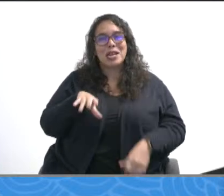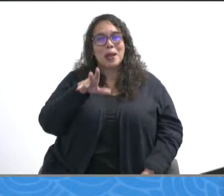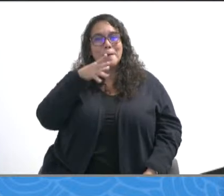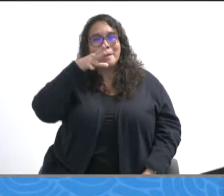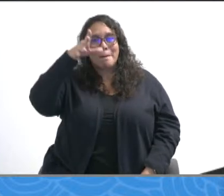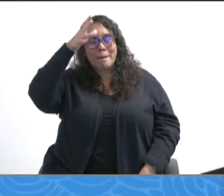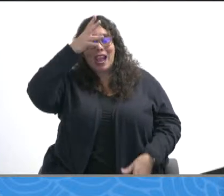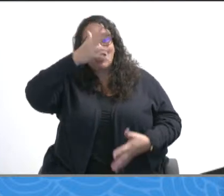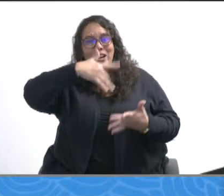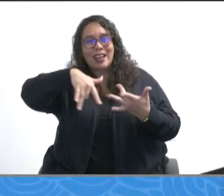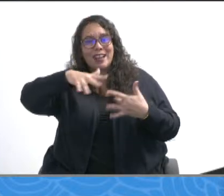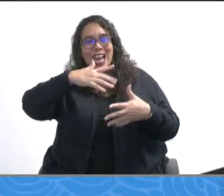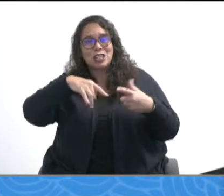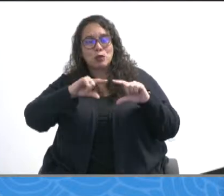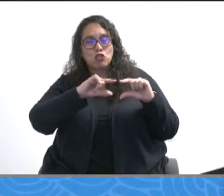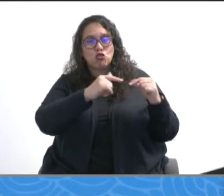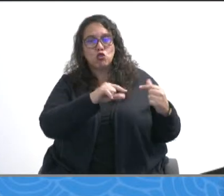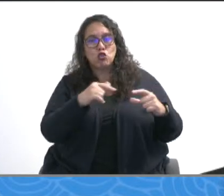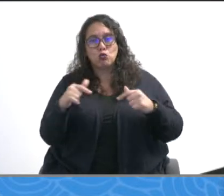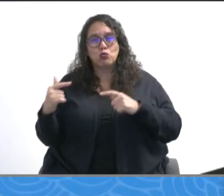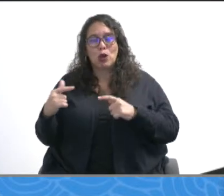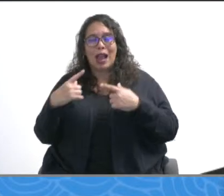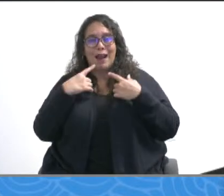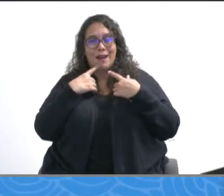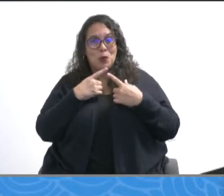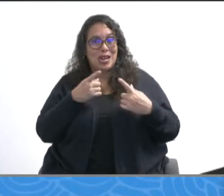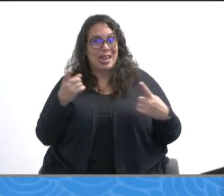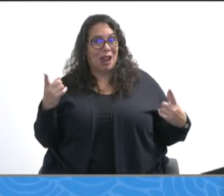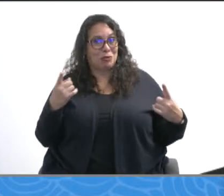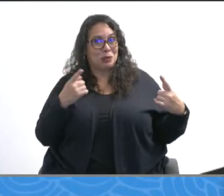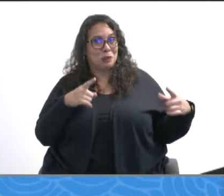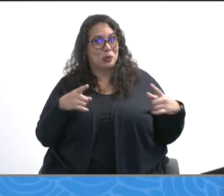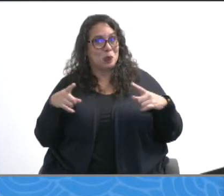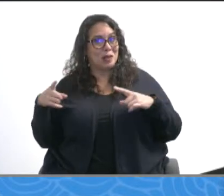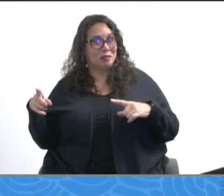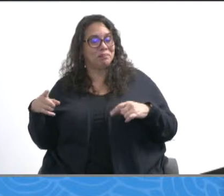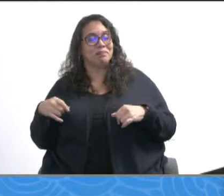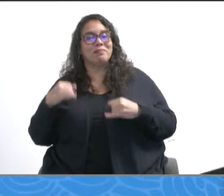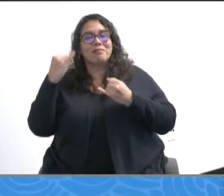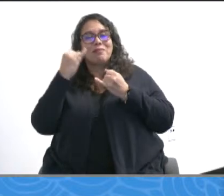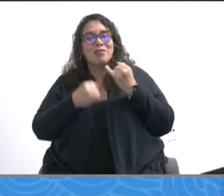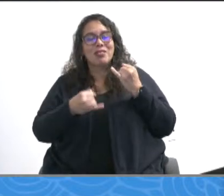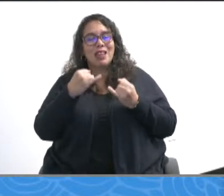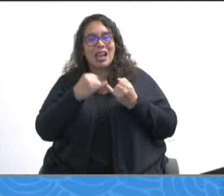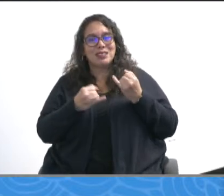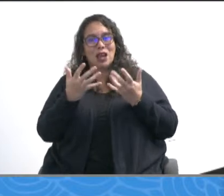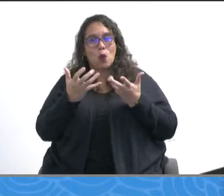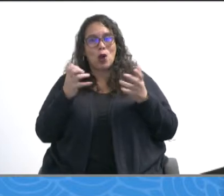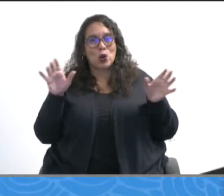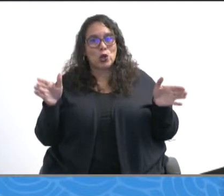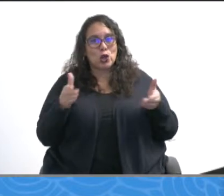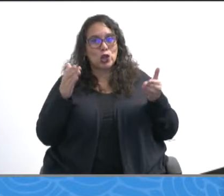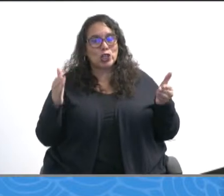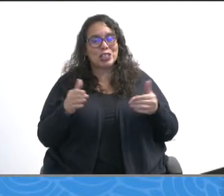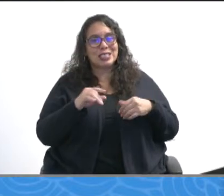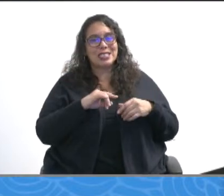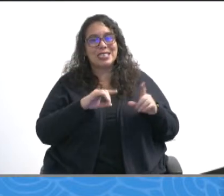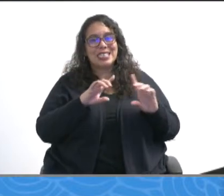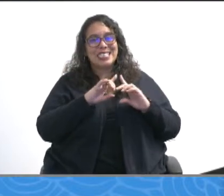where we go ahead and we announce a lot of what's going on. And then lastly, I wanna encourage you to go to our district webpage.